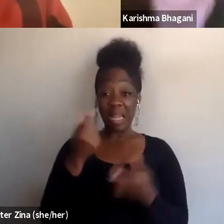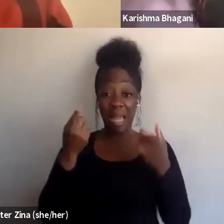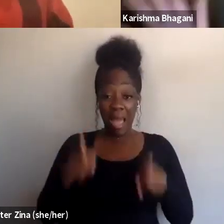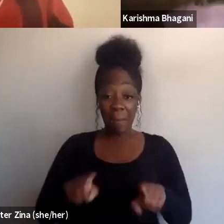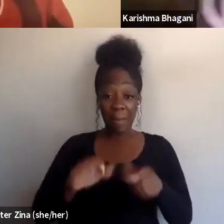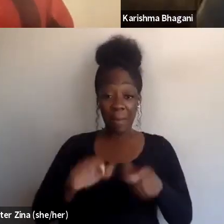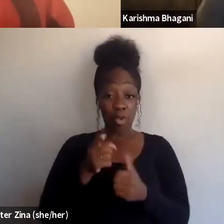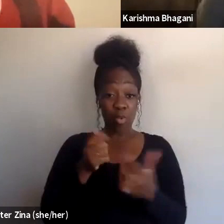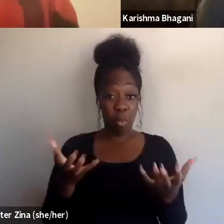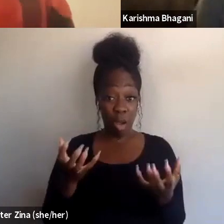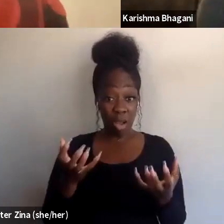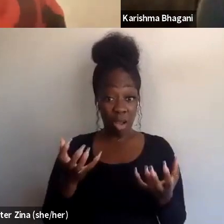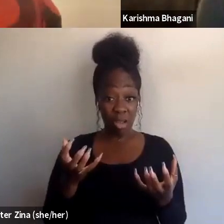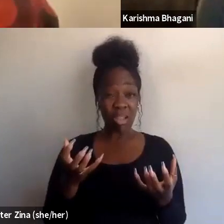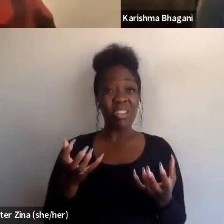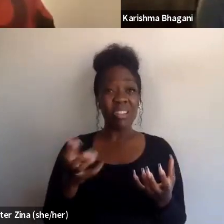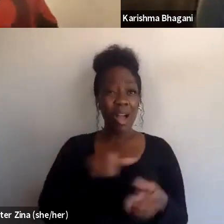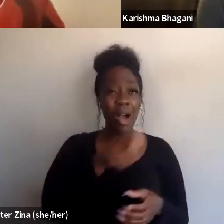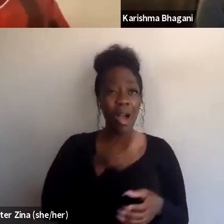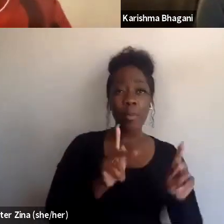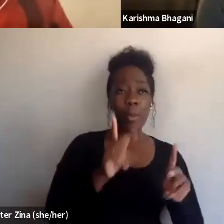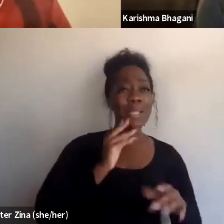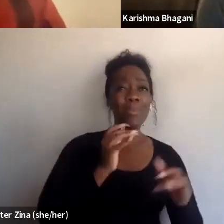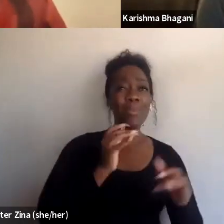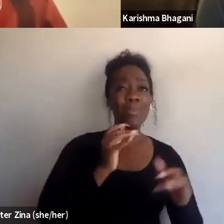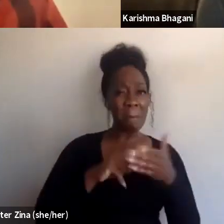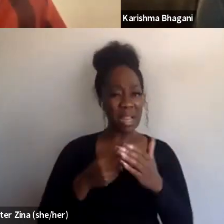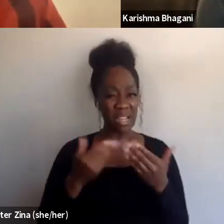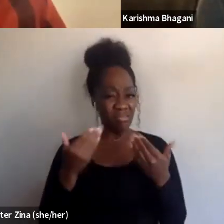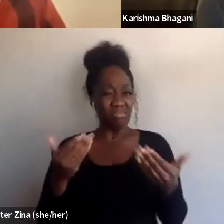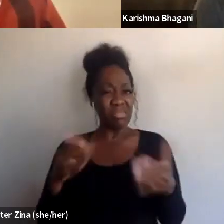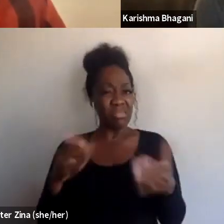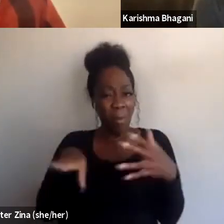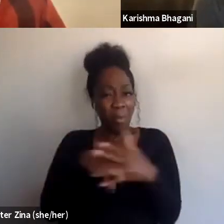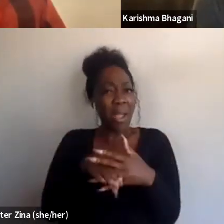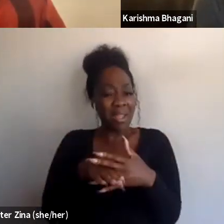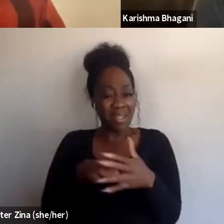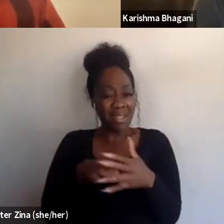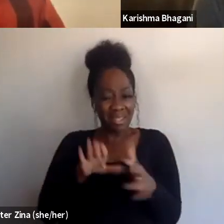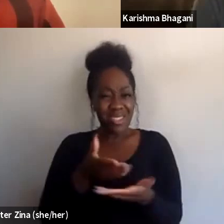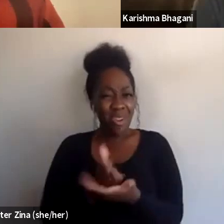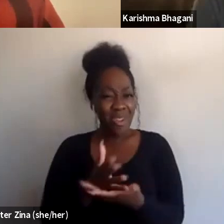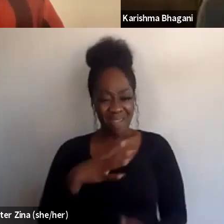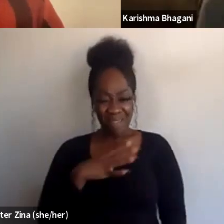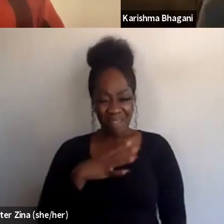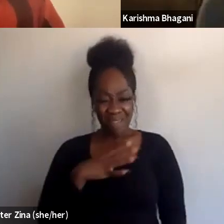So it's okay to take a break and it's okay to be like, yeah, nothing's happening and that's okay. You got to take a break, man because.